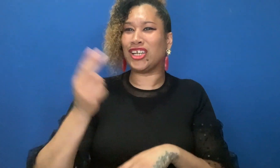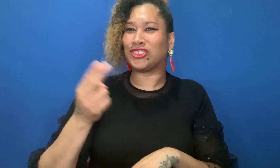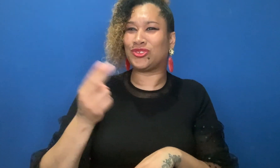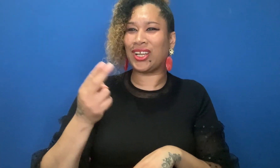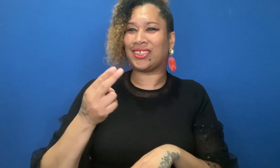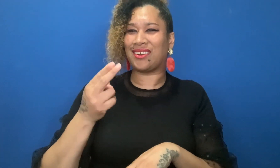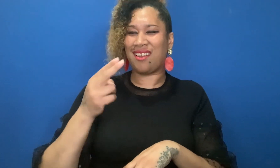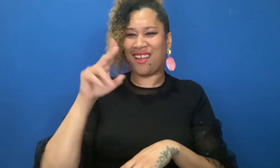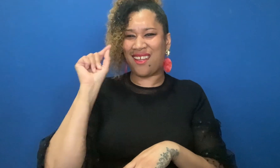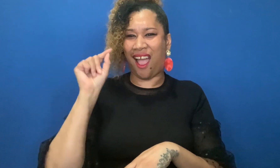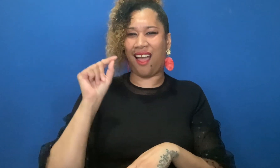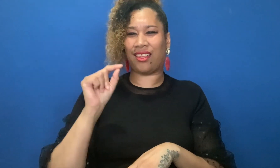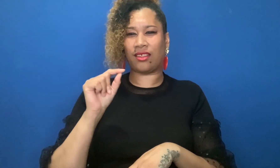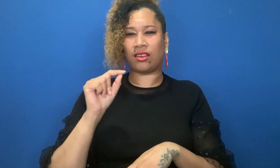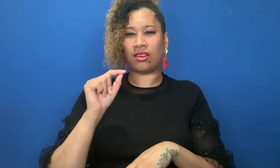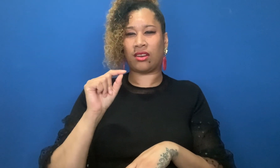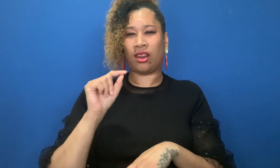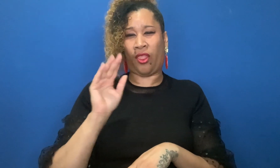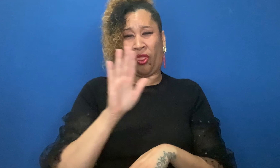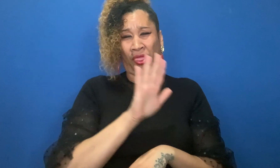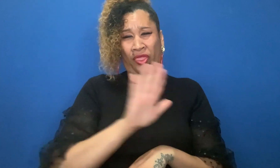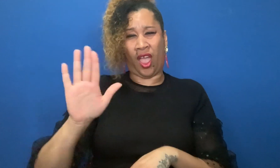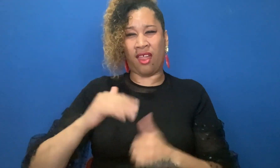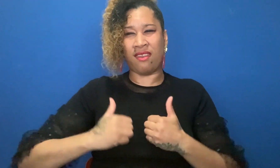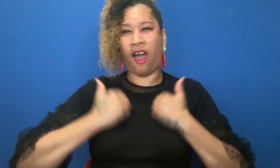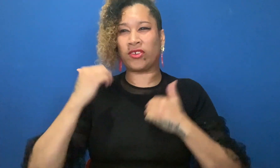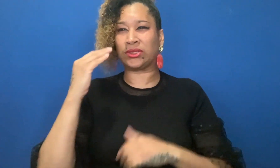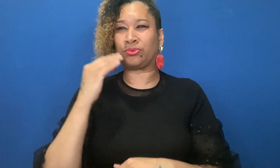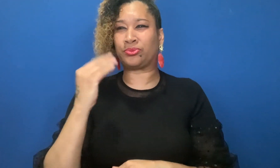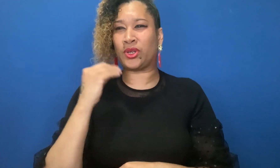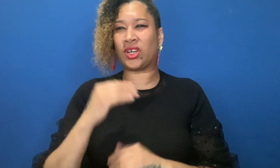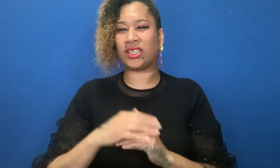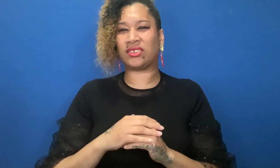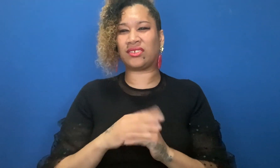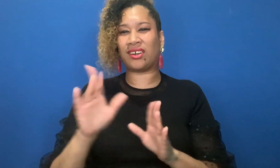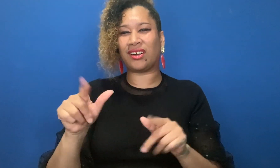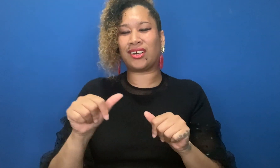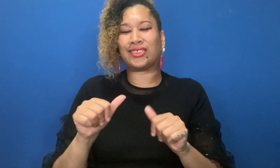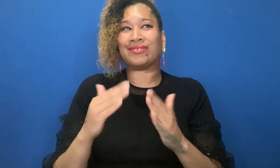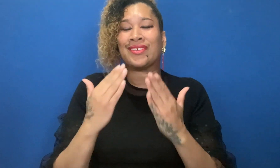of Gallaudet and their life experiences.